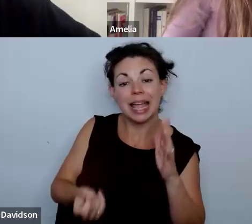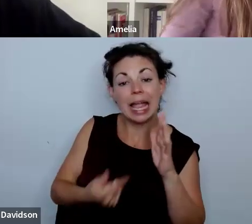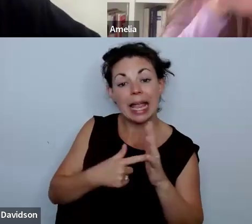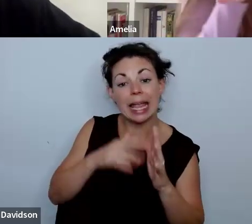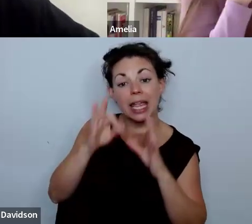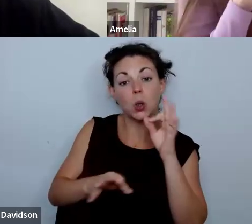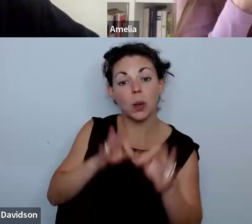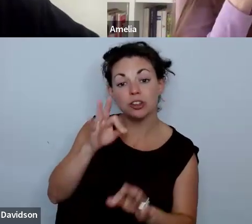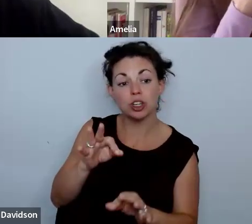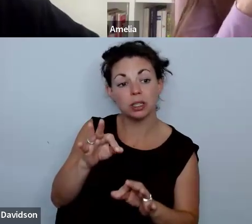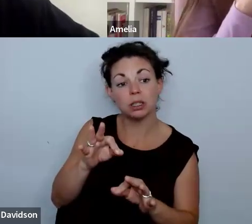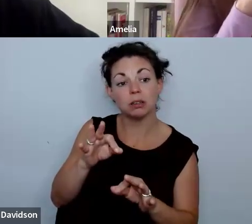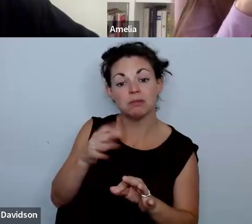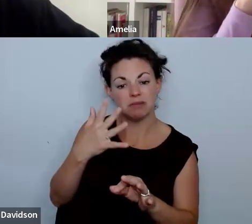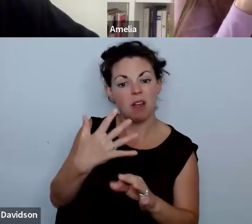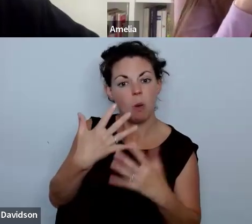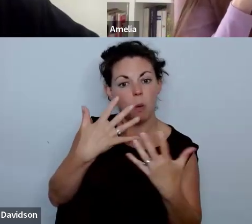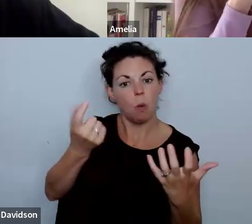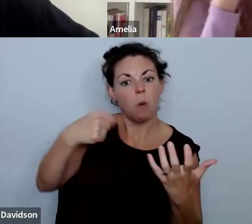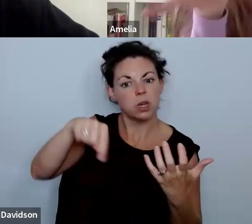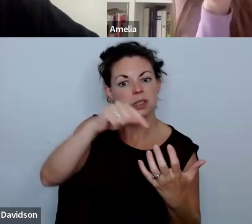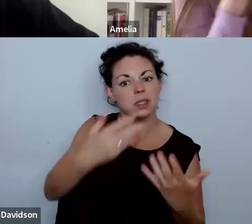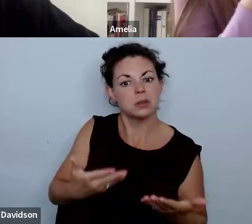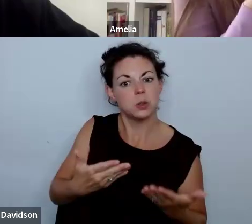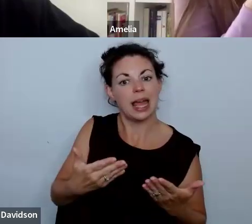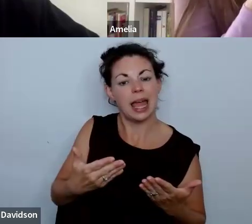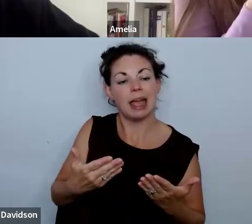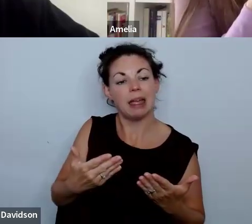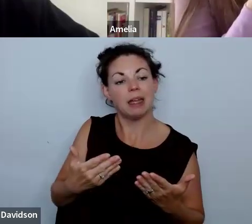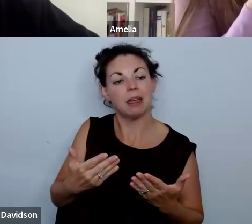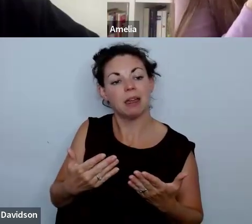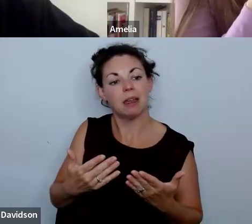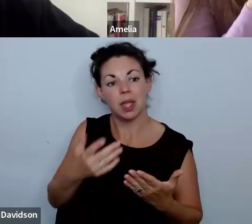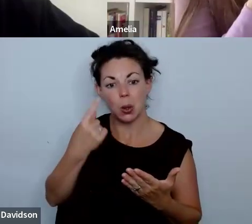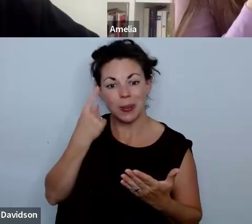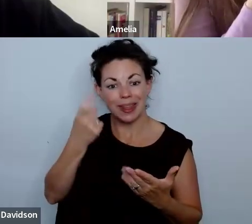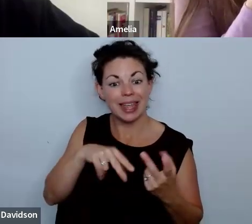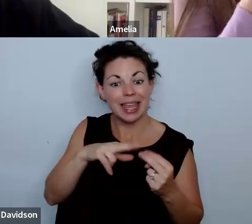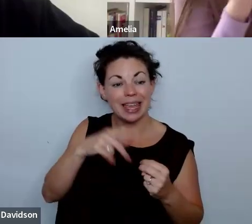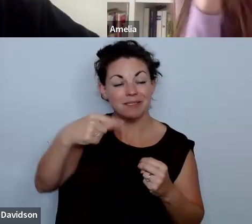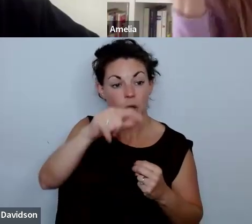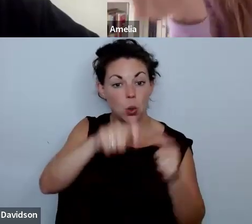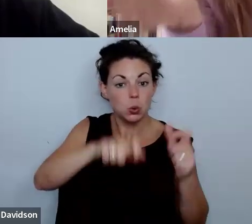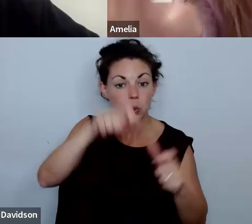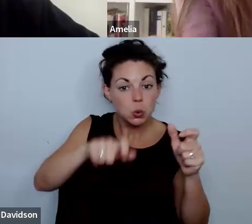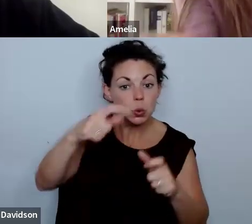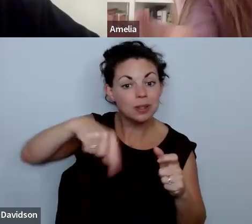those influential positions, kind of what influence can they have? Obviously, we know we can do a response